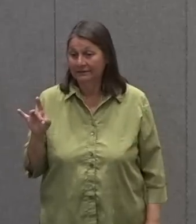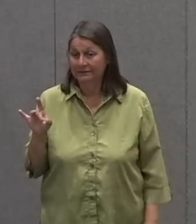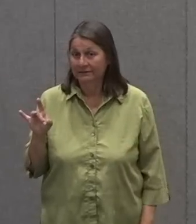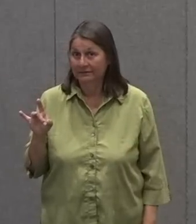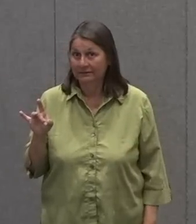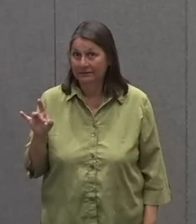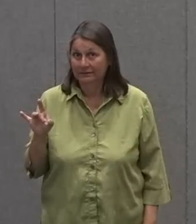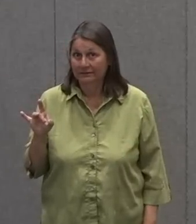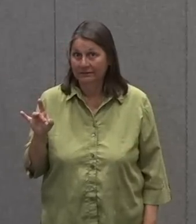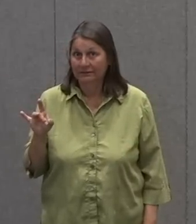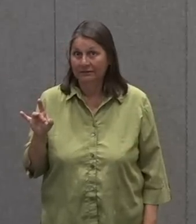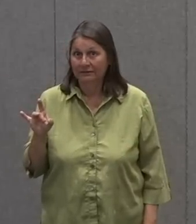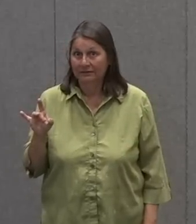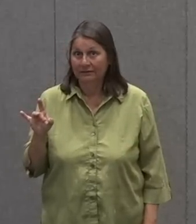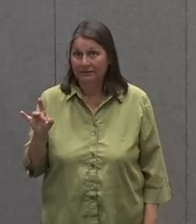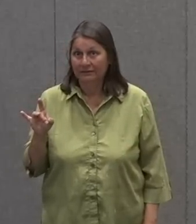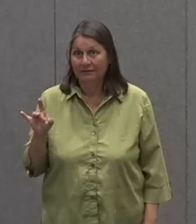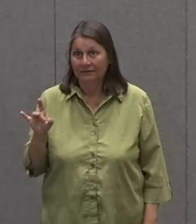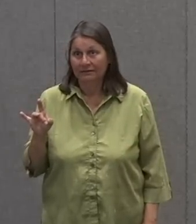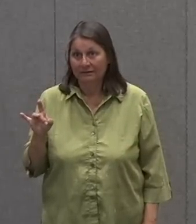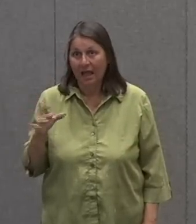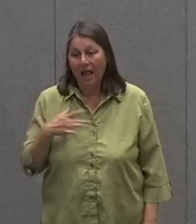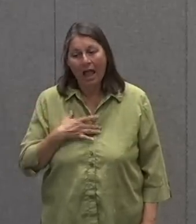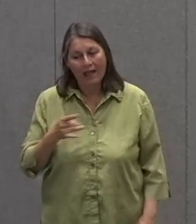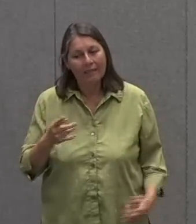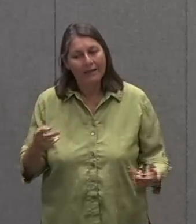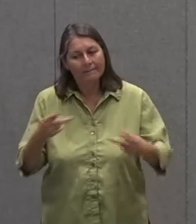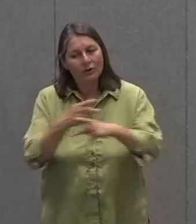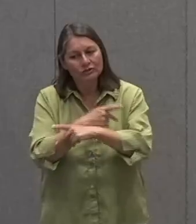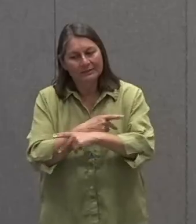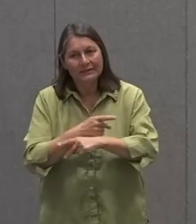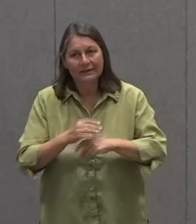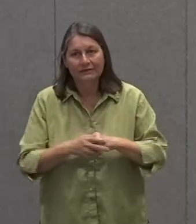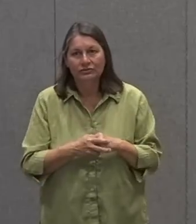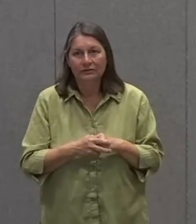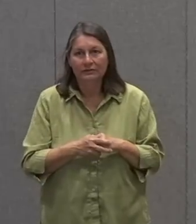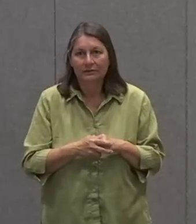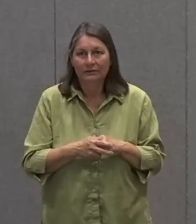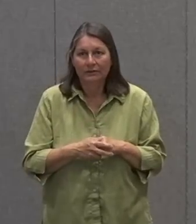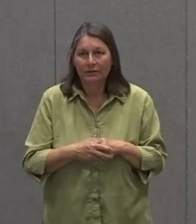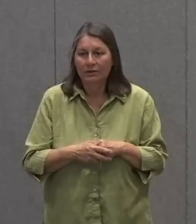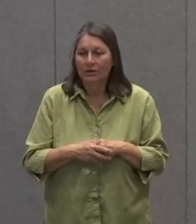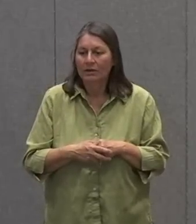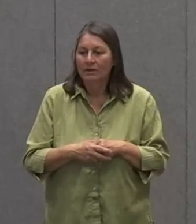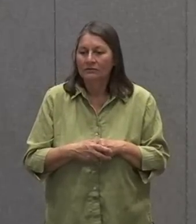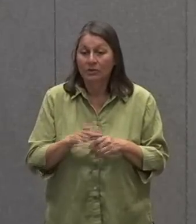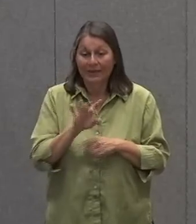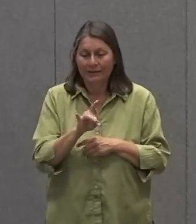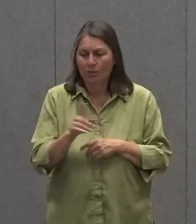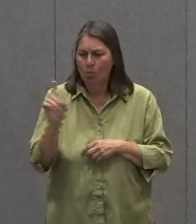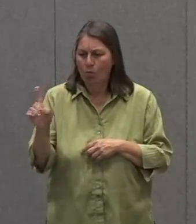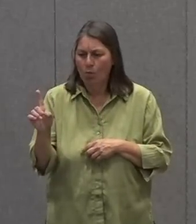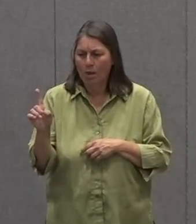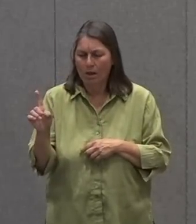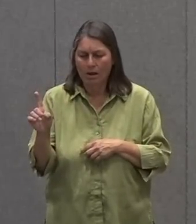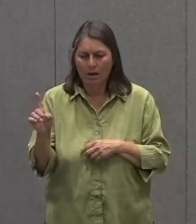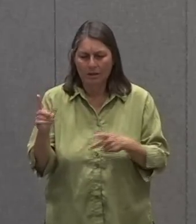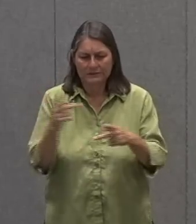I'm one of the ones who likes to do the multiplication, but with eight, we have our one times our eight,